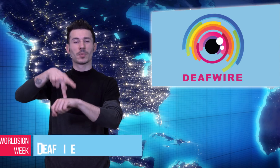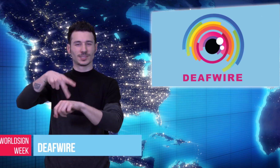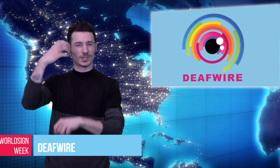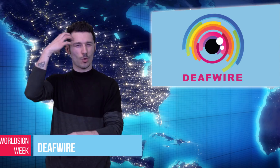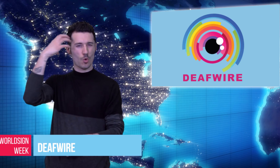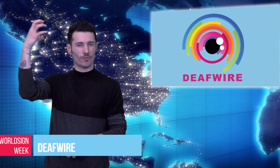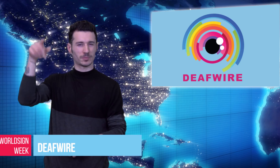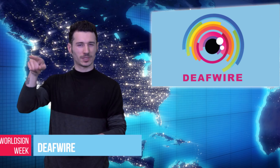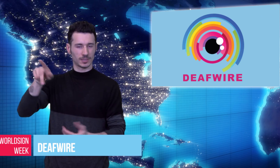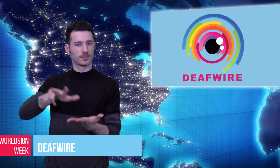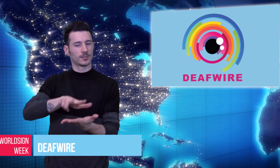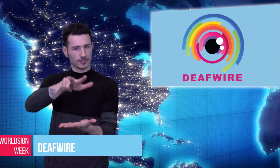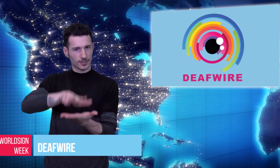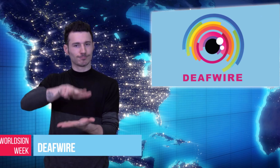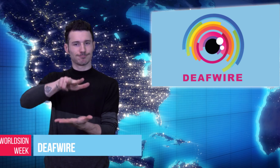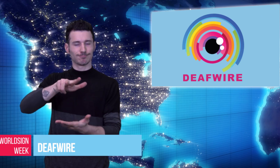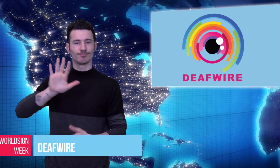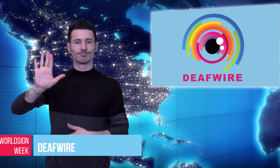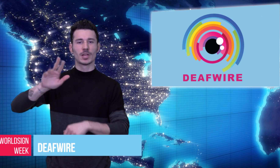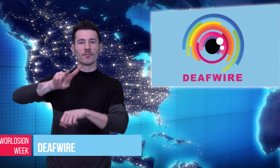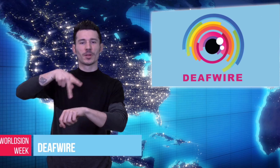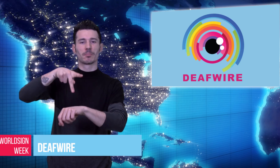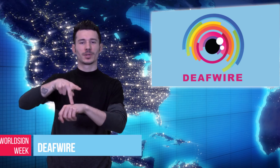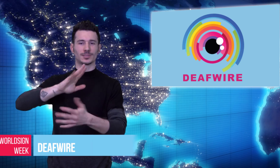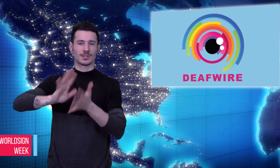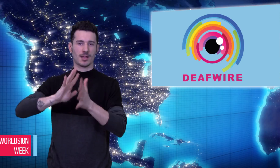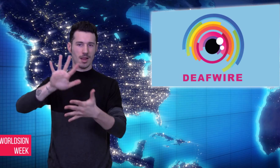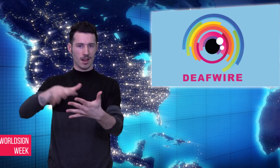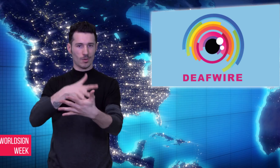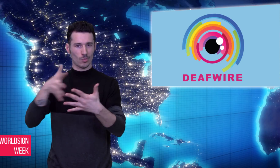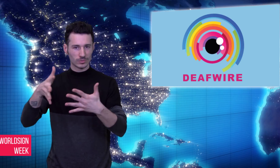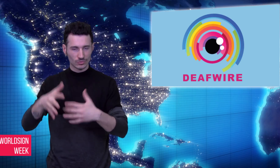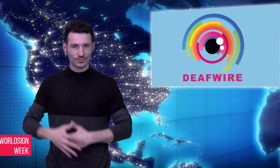Alessio: Filipino government recognizes Filipino Sign Language